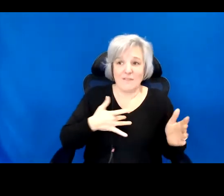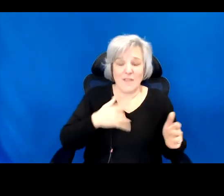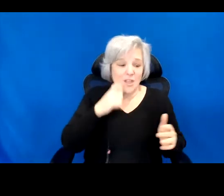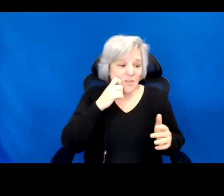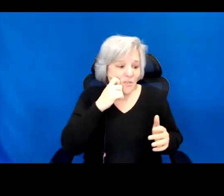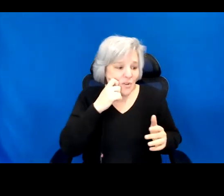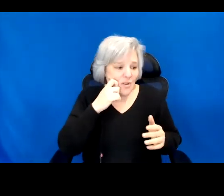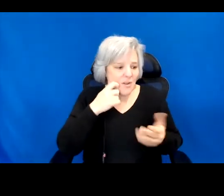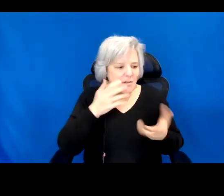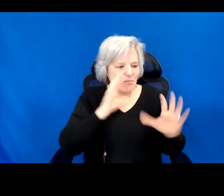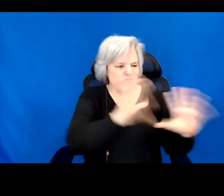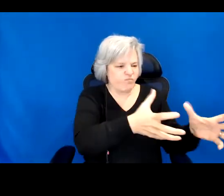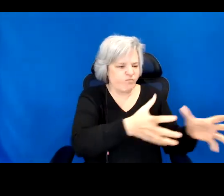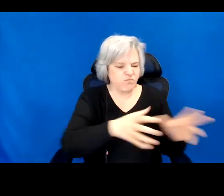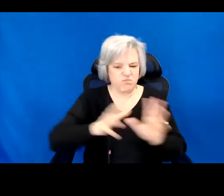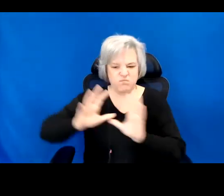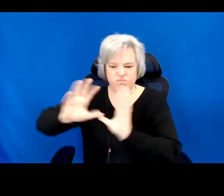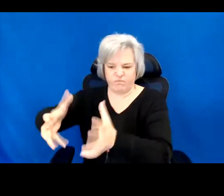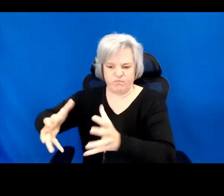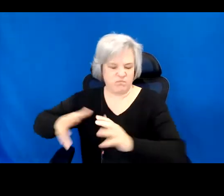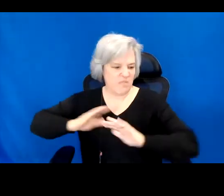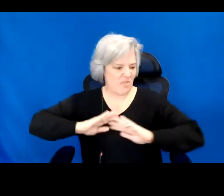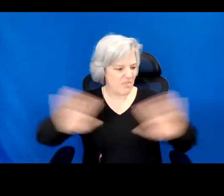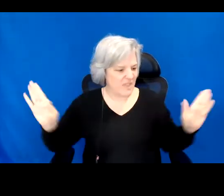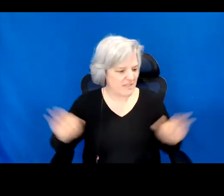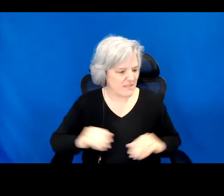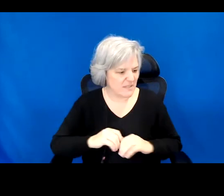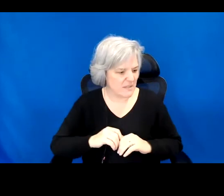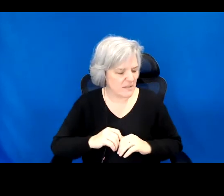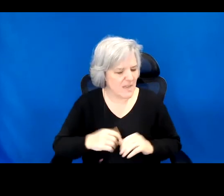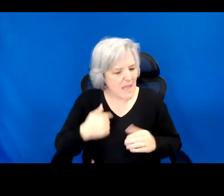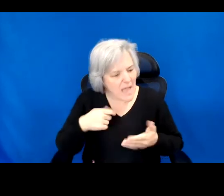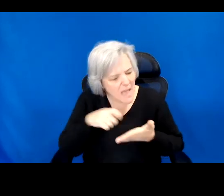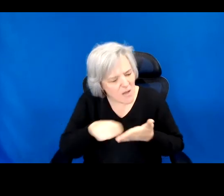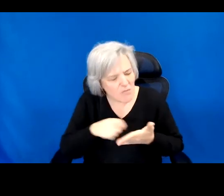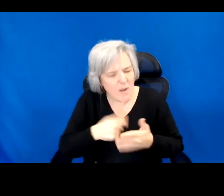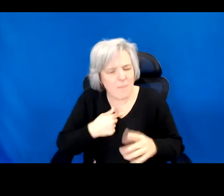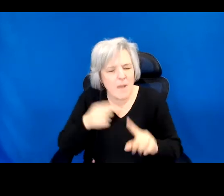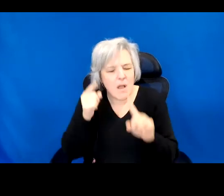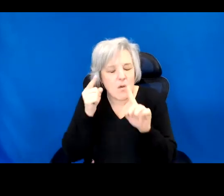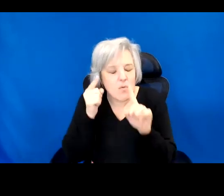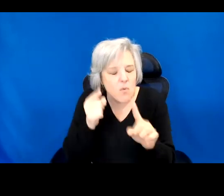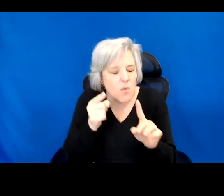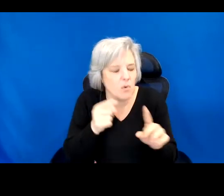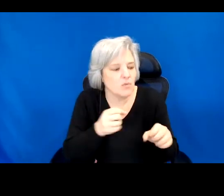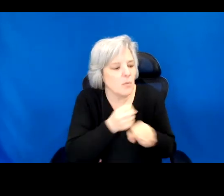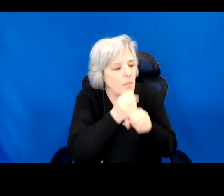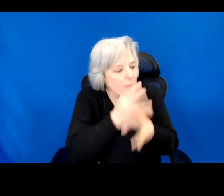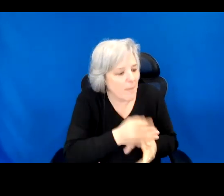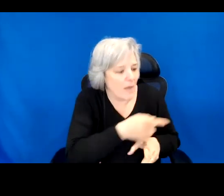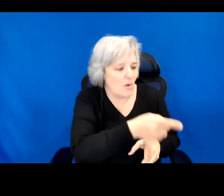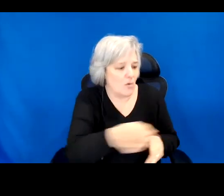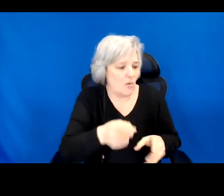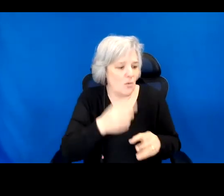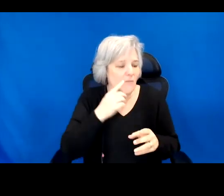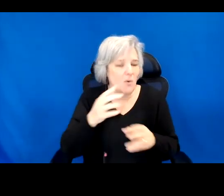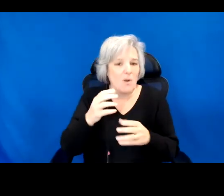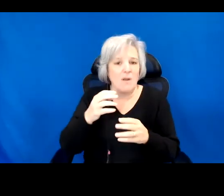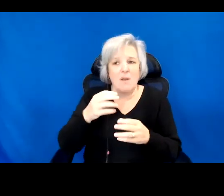I write with an impossible desire to prepare you for political and ecological catastrophe.